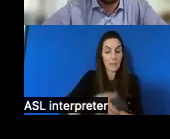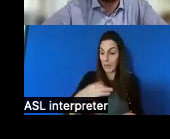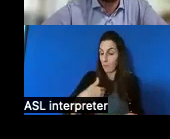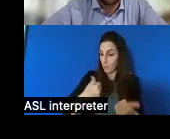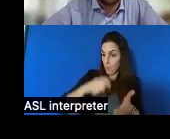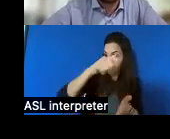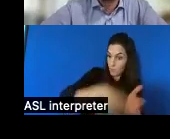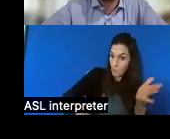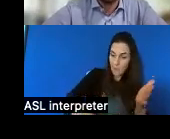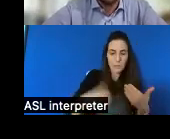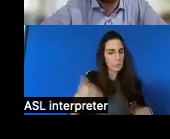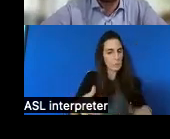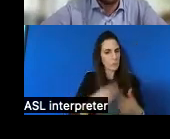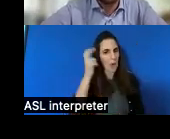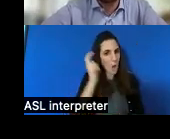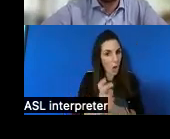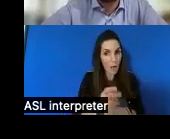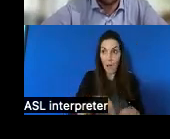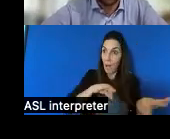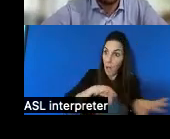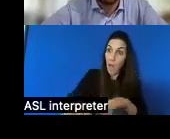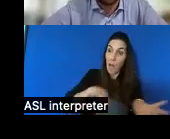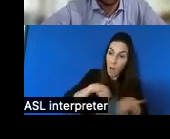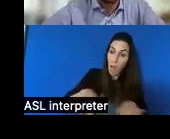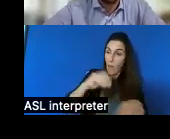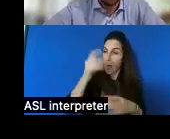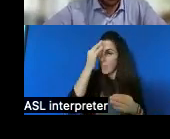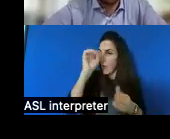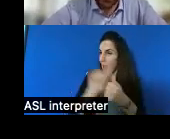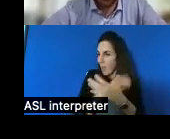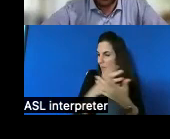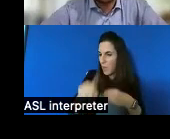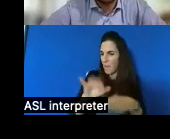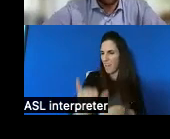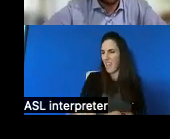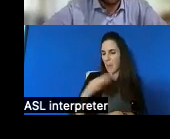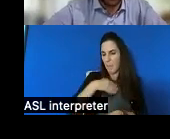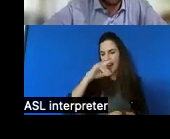very tough to really start to think of everything right so with my clients I really try to make sure